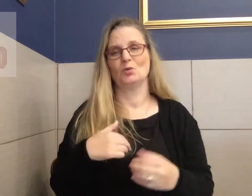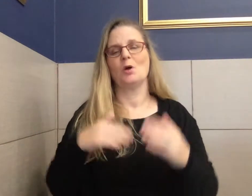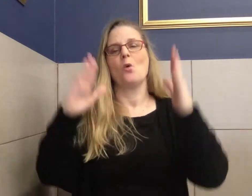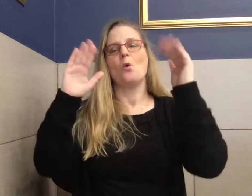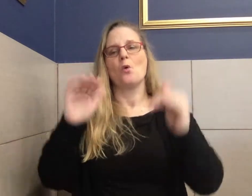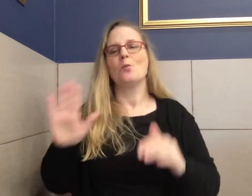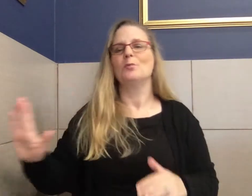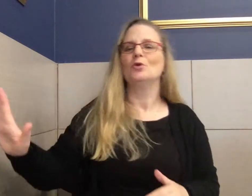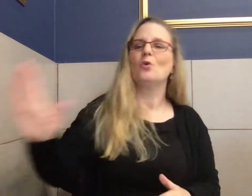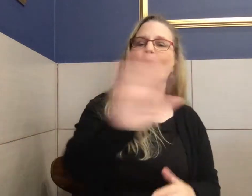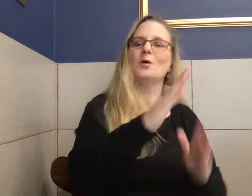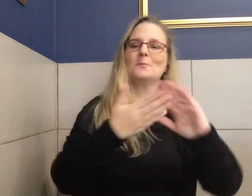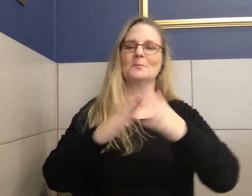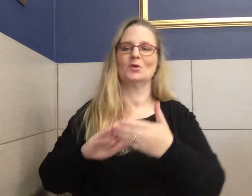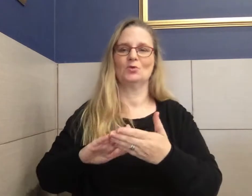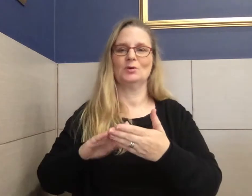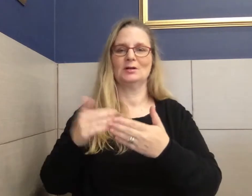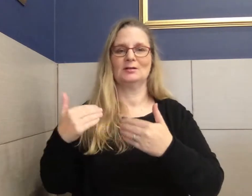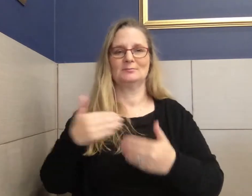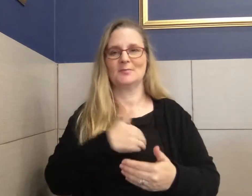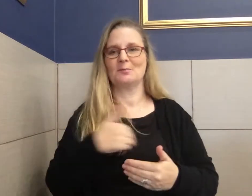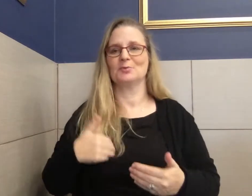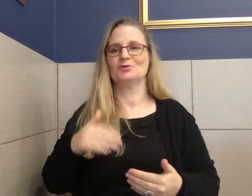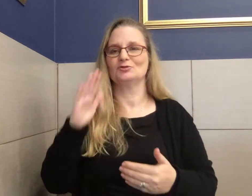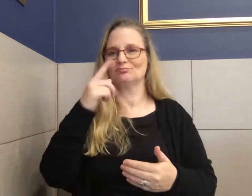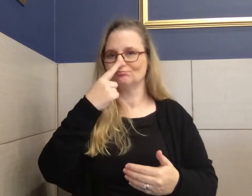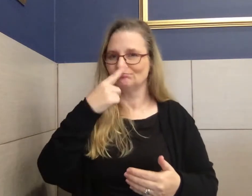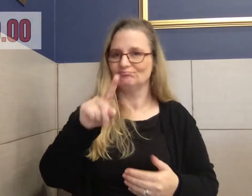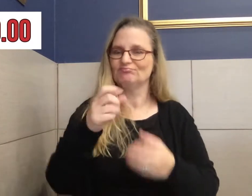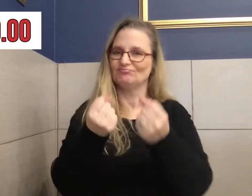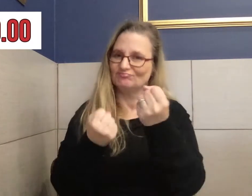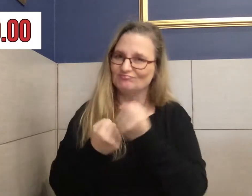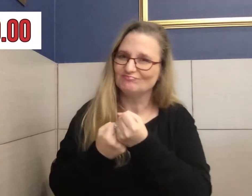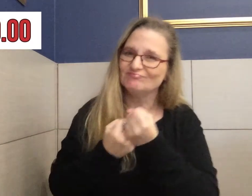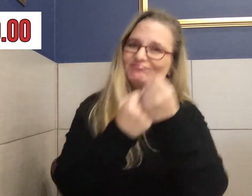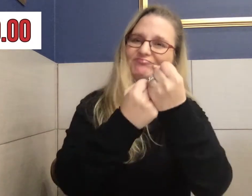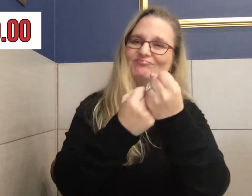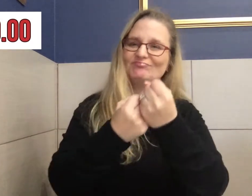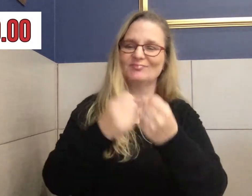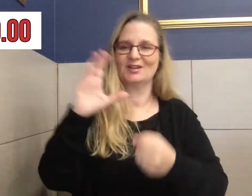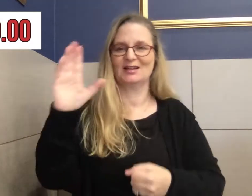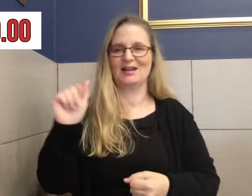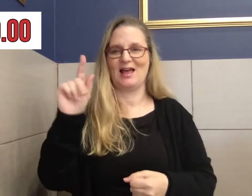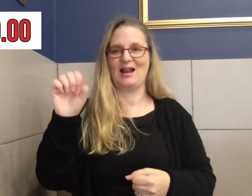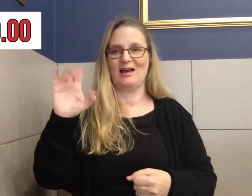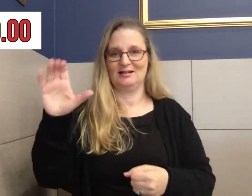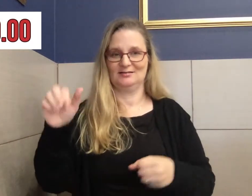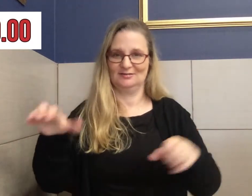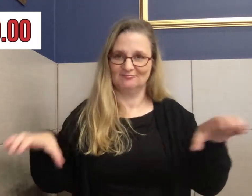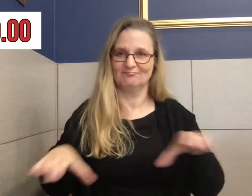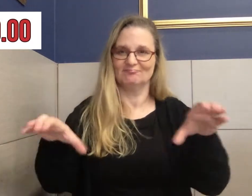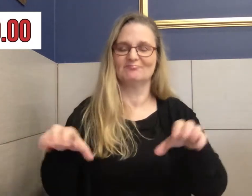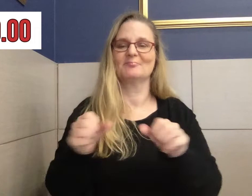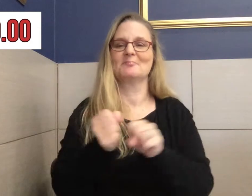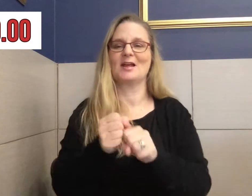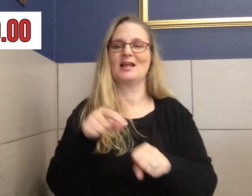We hope that all of you can support by donating something small or big and by sharing this with your friends.